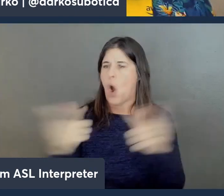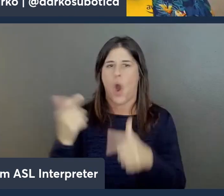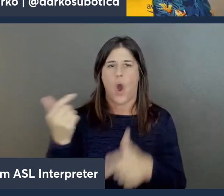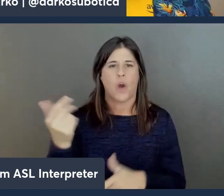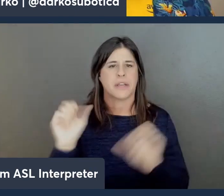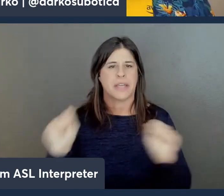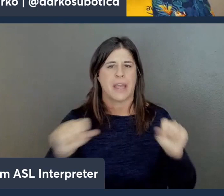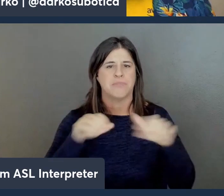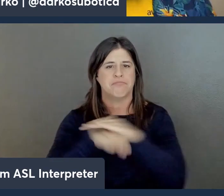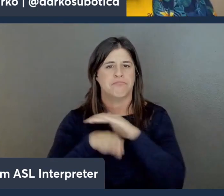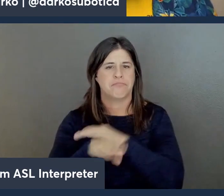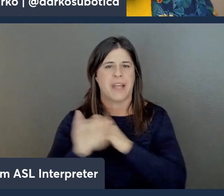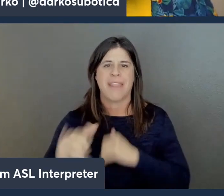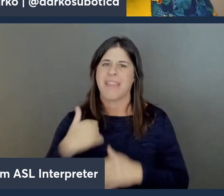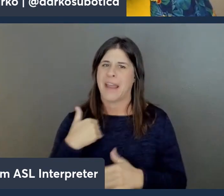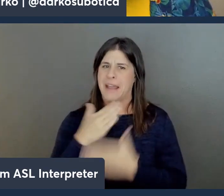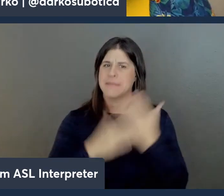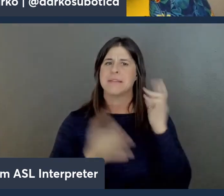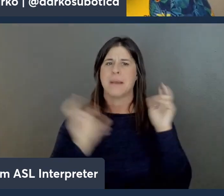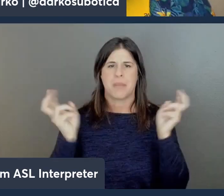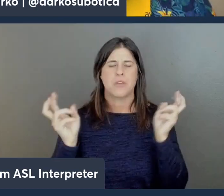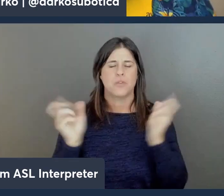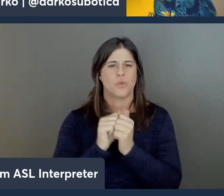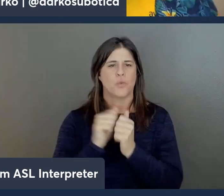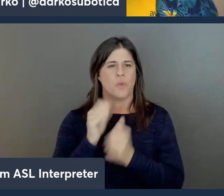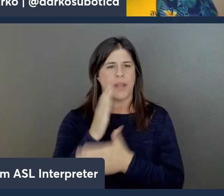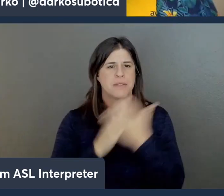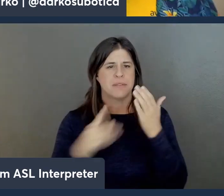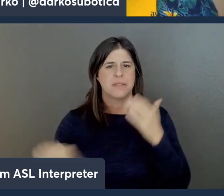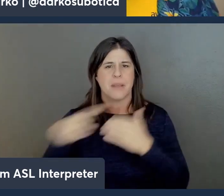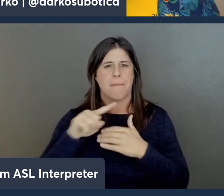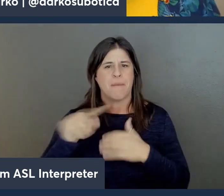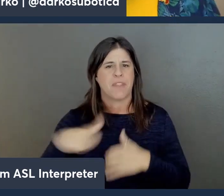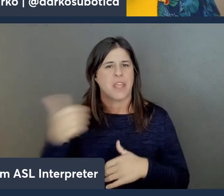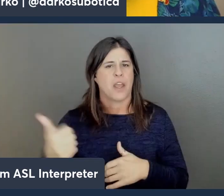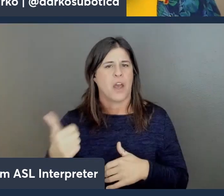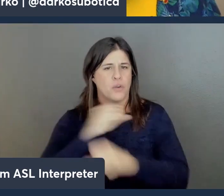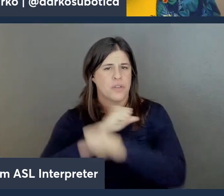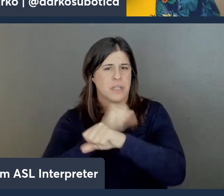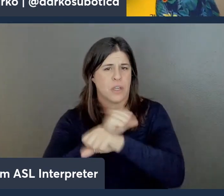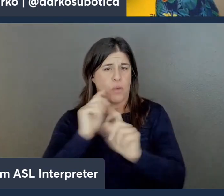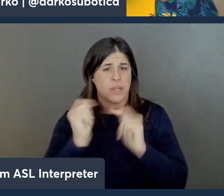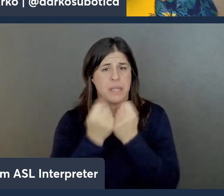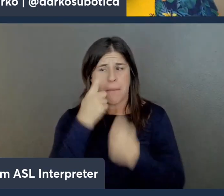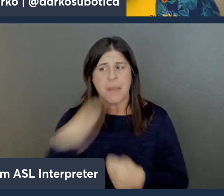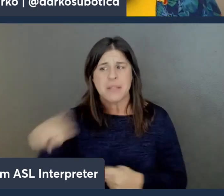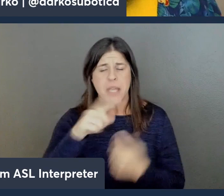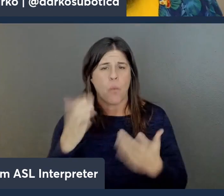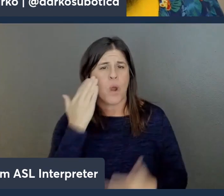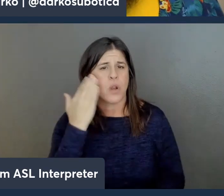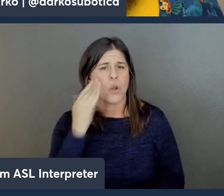So that created some hassles, with some of the security conscious teams, because they wanted to know exactly who did what,